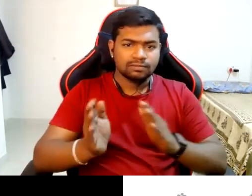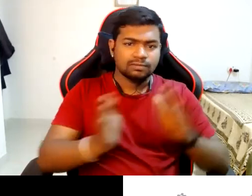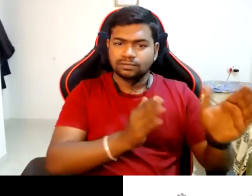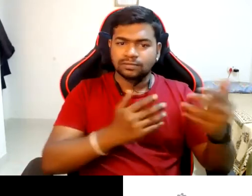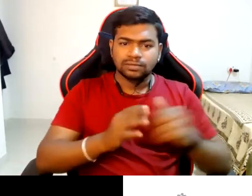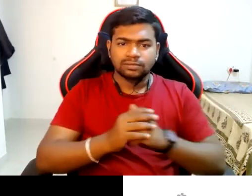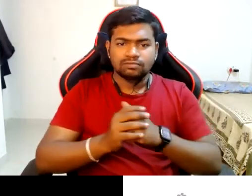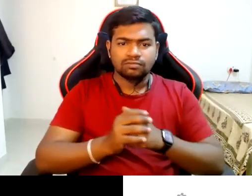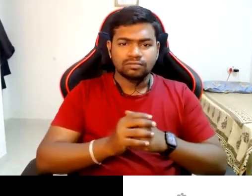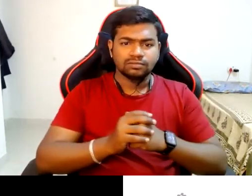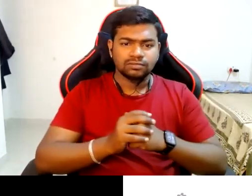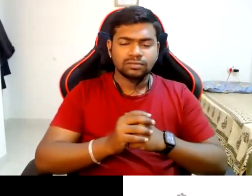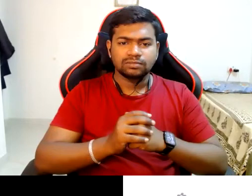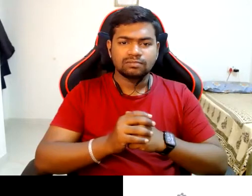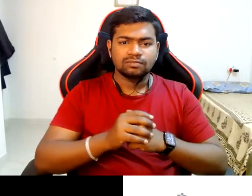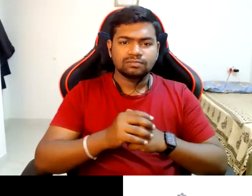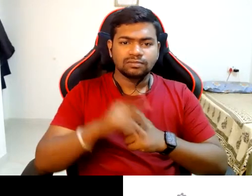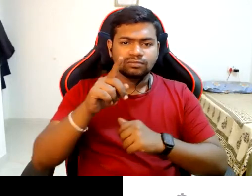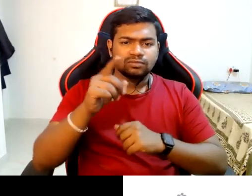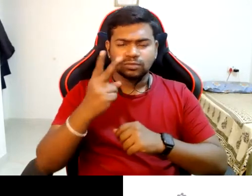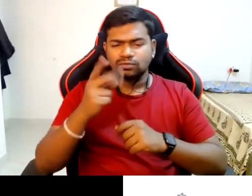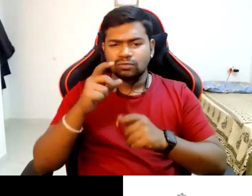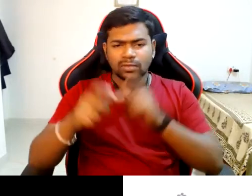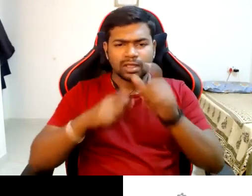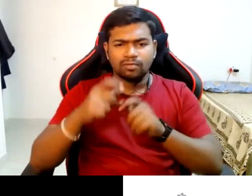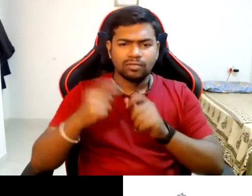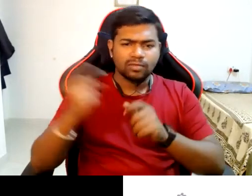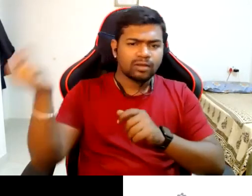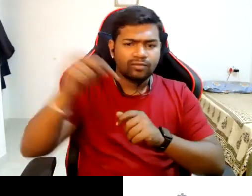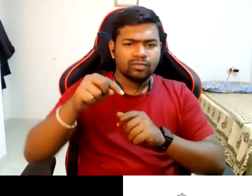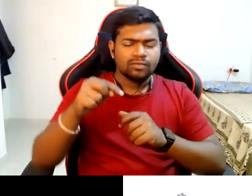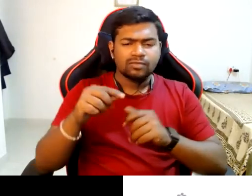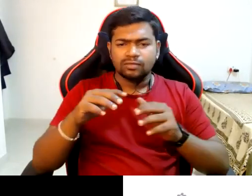one or two company came to campus they were like How would you talk on the phone?